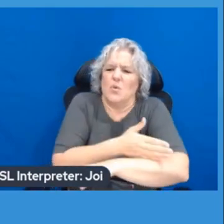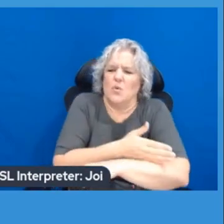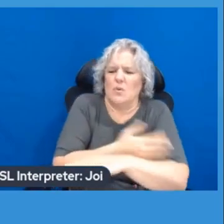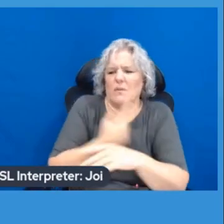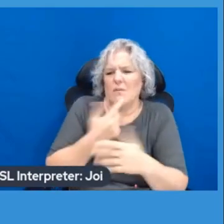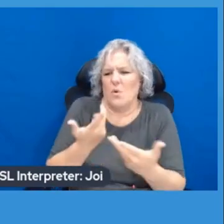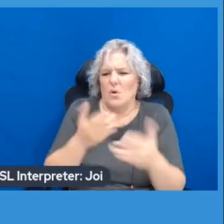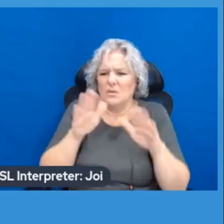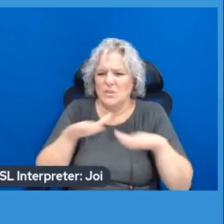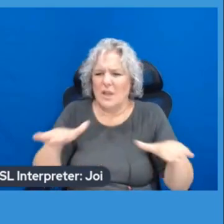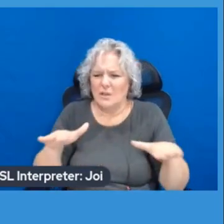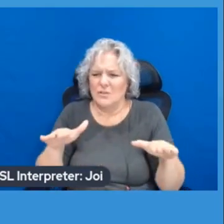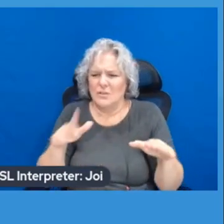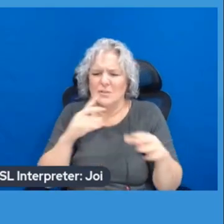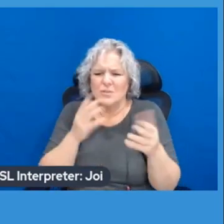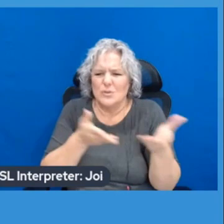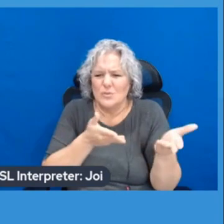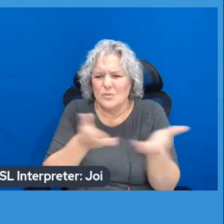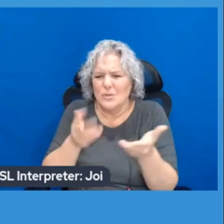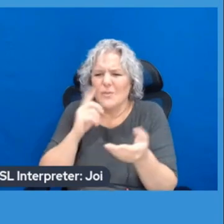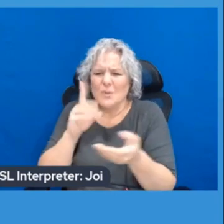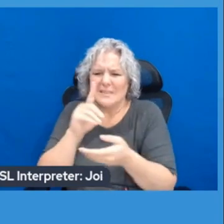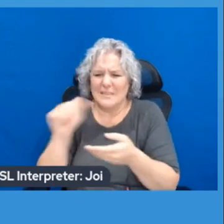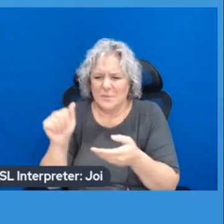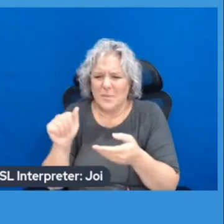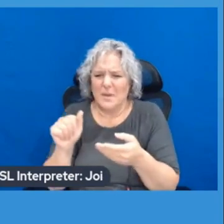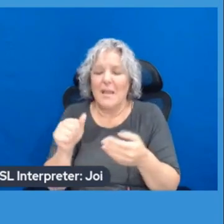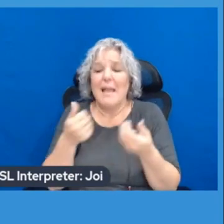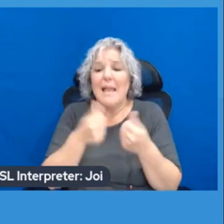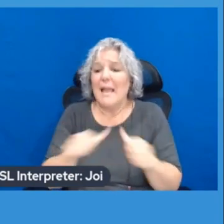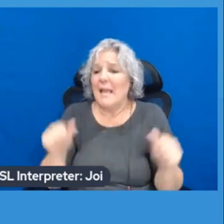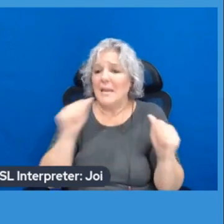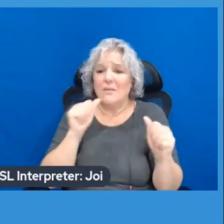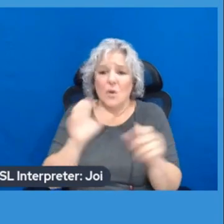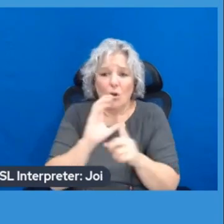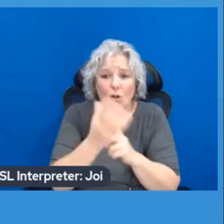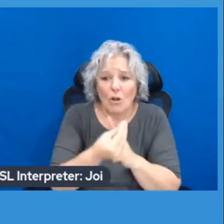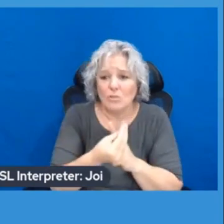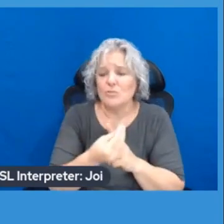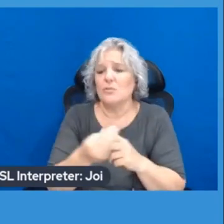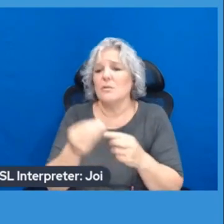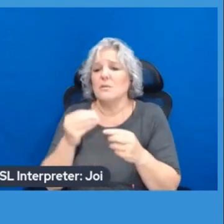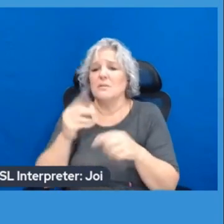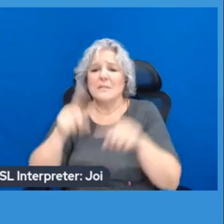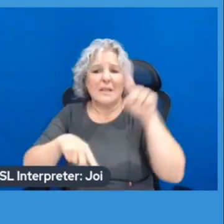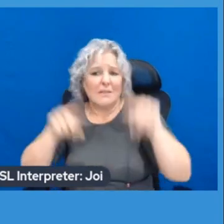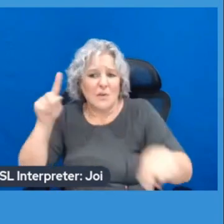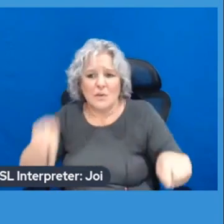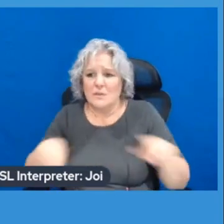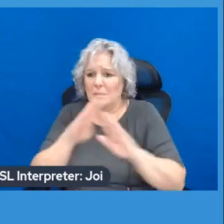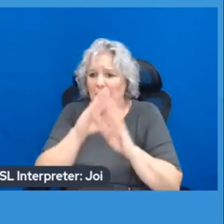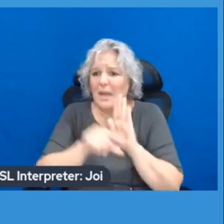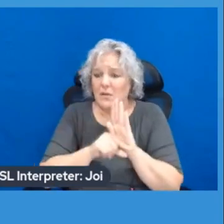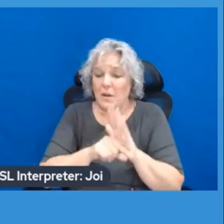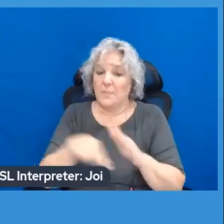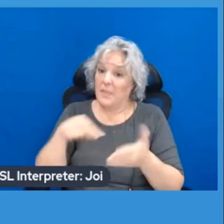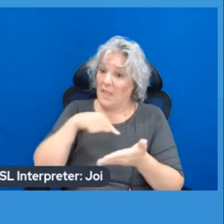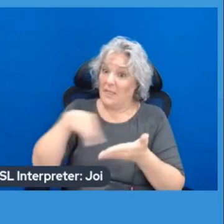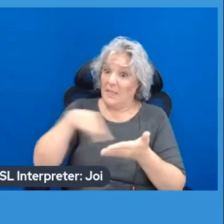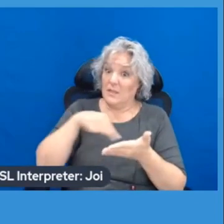to serve children with disabilities and who are from culturally and ethnically diverse families. And this week is STEMIE Fest.